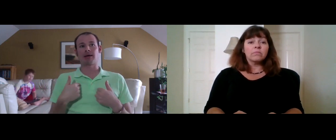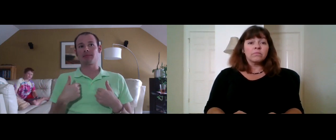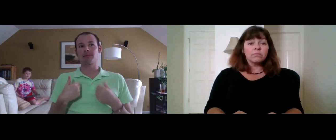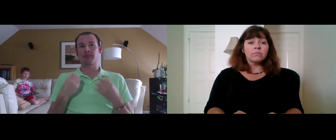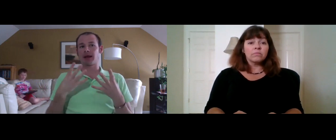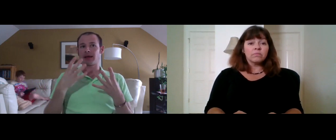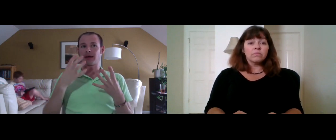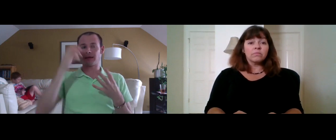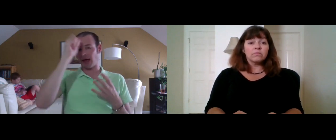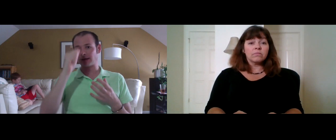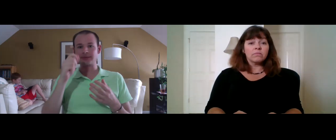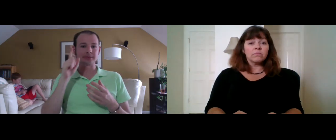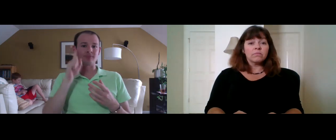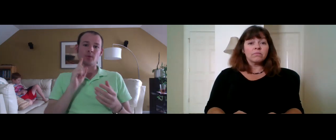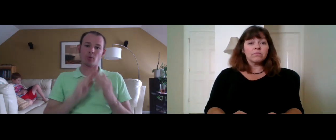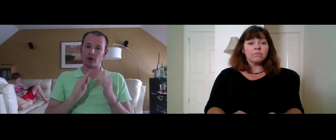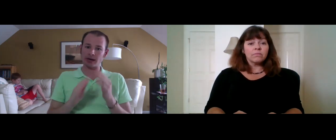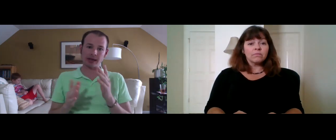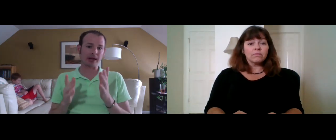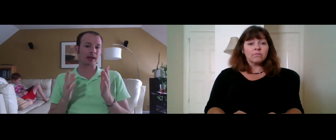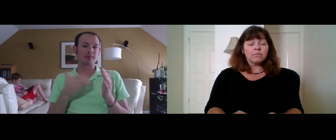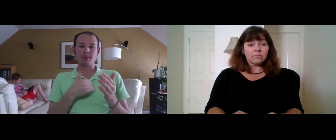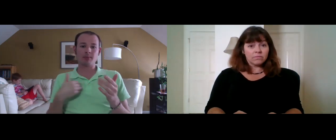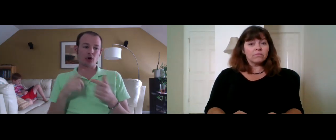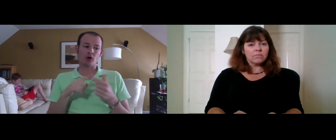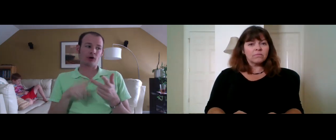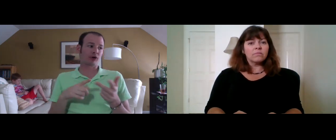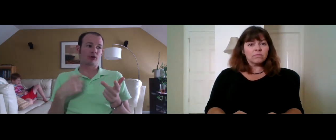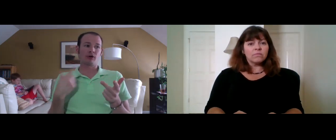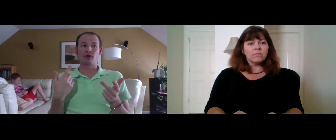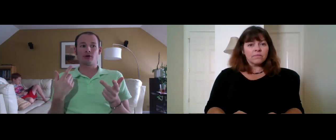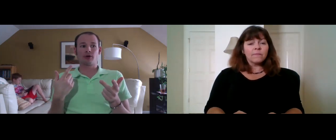For me personally, I wear many hats, I'm a member of the Deaf Community